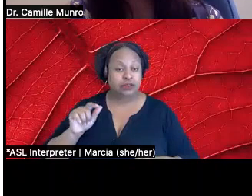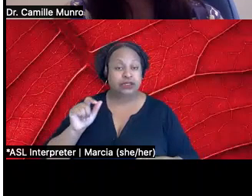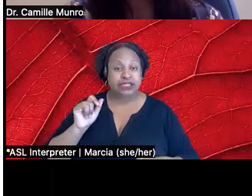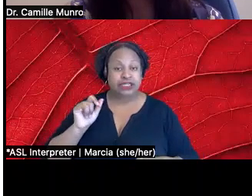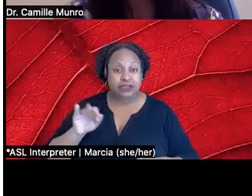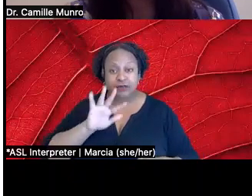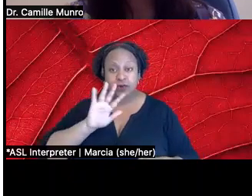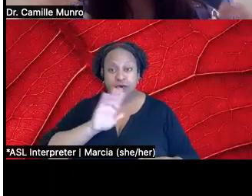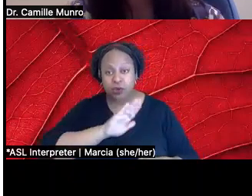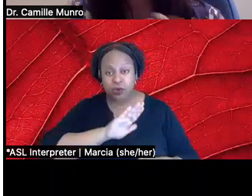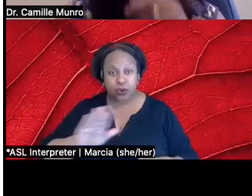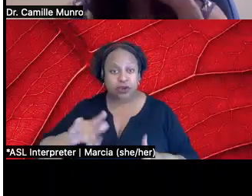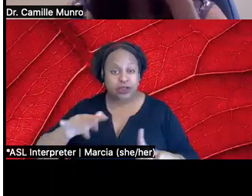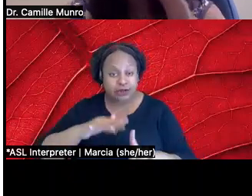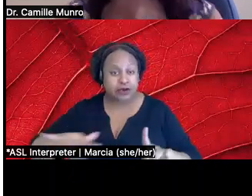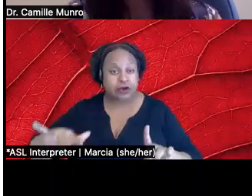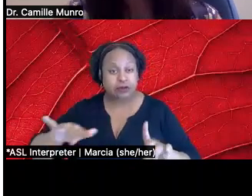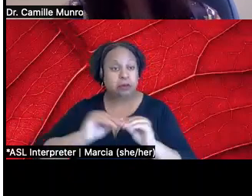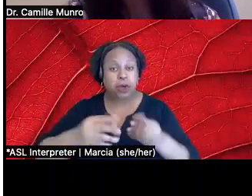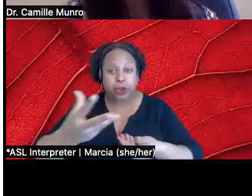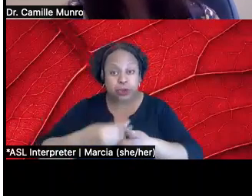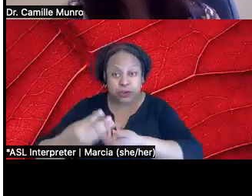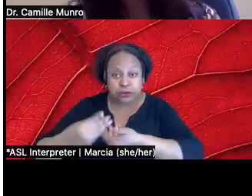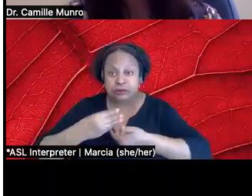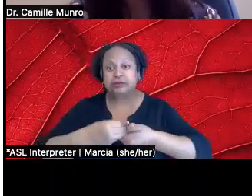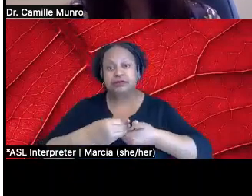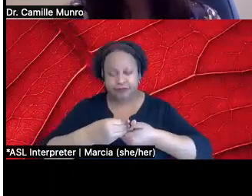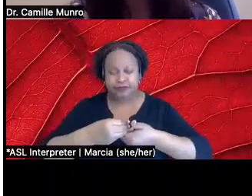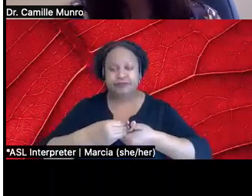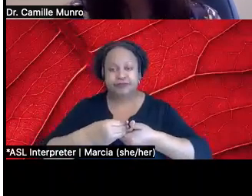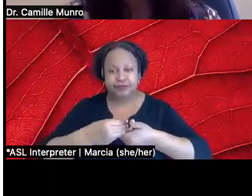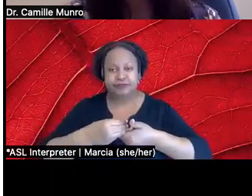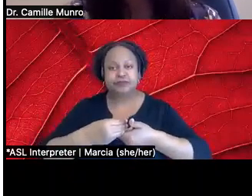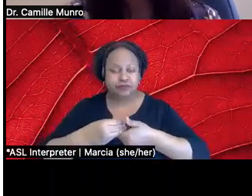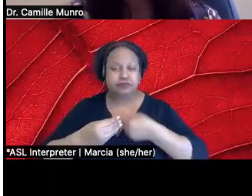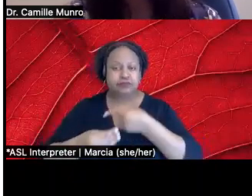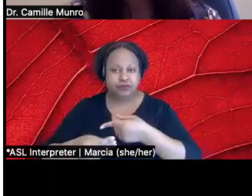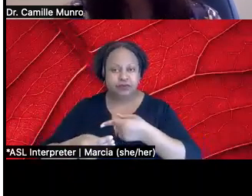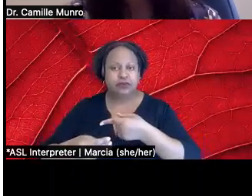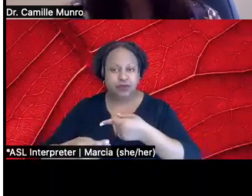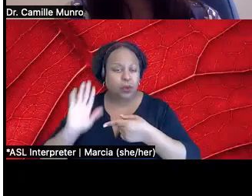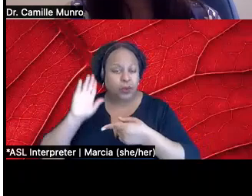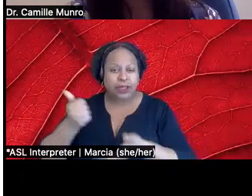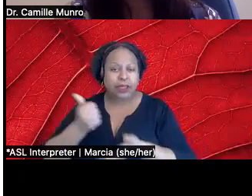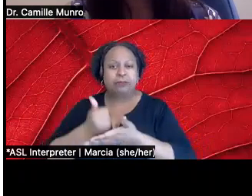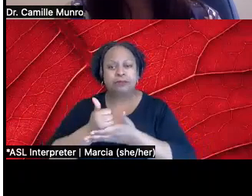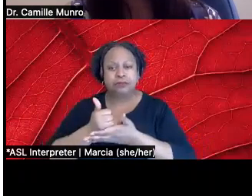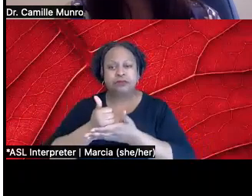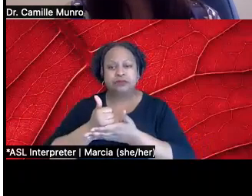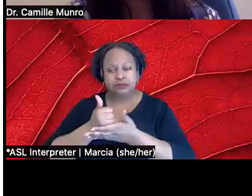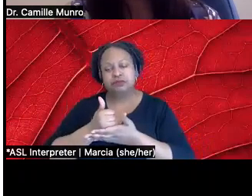the obviously you can help reduce the stigma, but it's a long road.